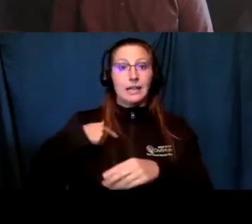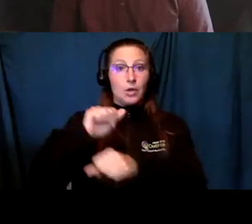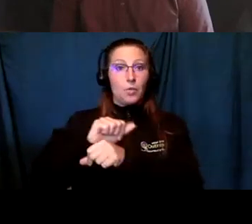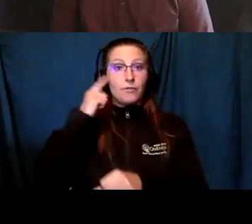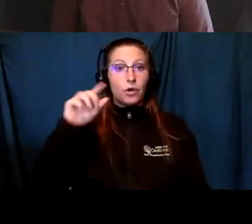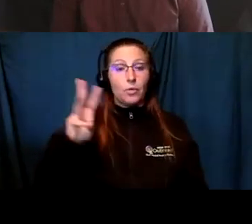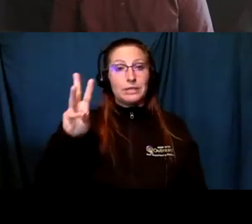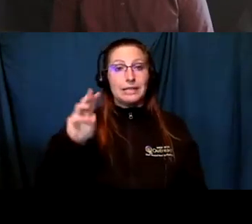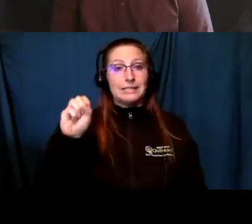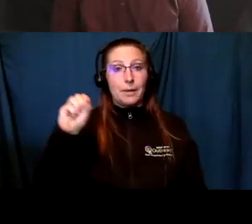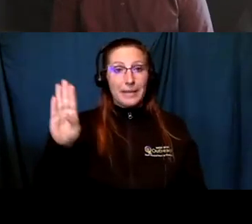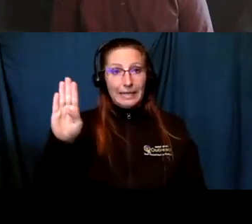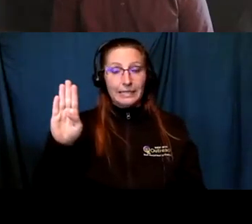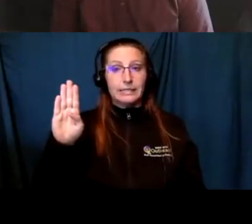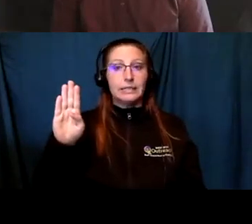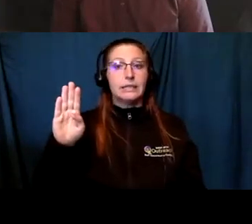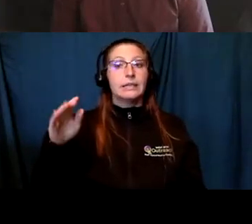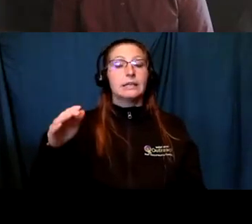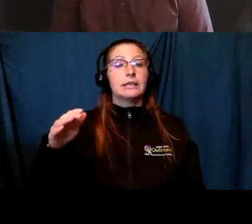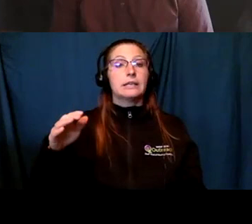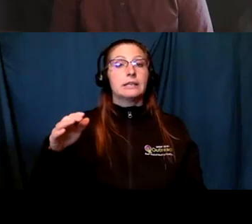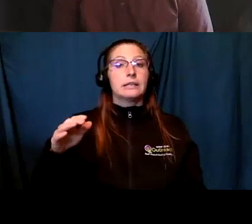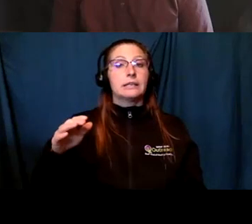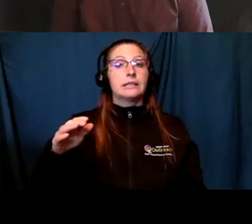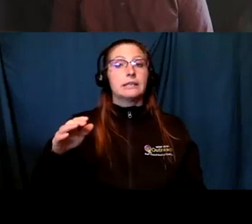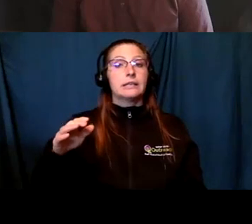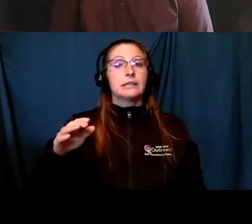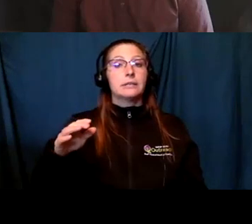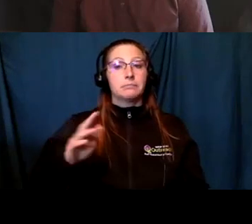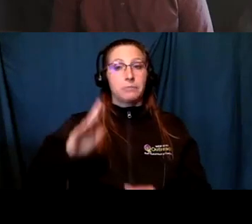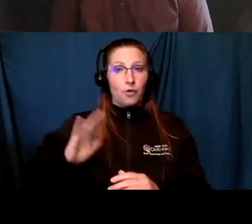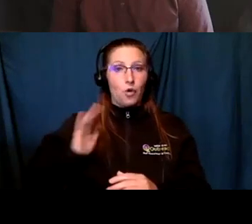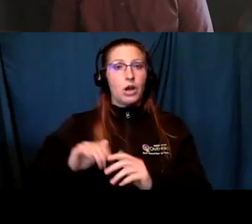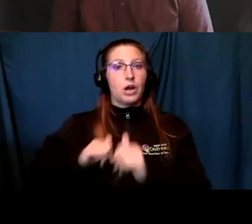Beginnings as it was initially Follow Through which I think Elizabeth will talk a little bit